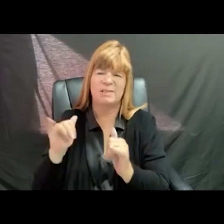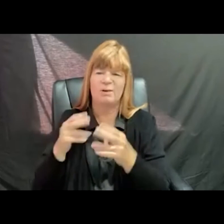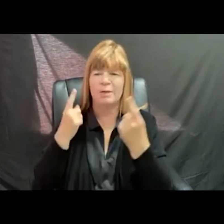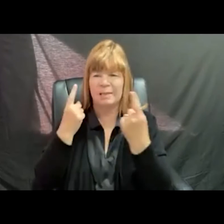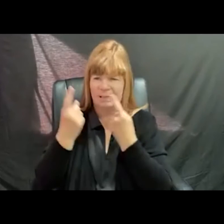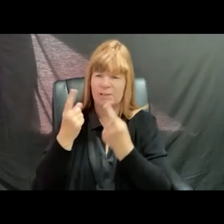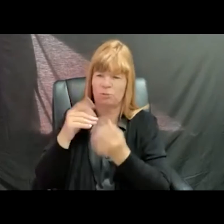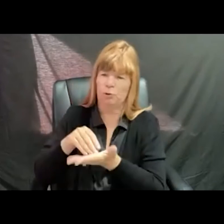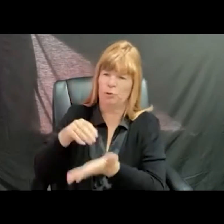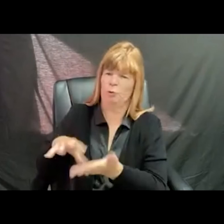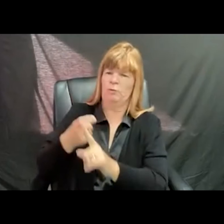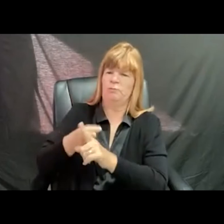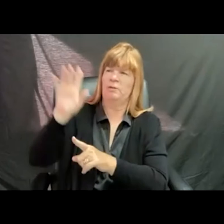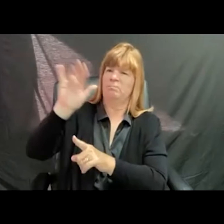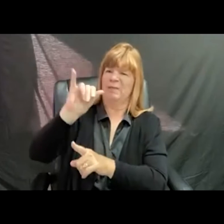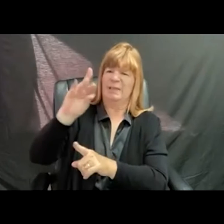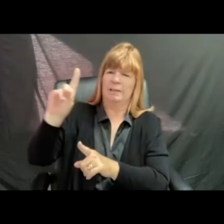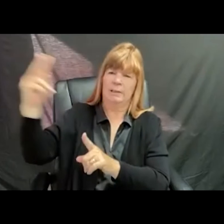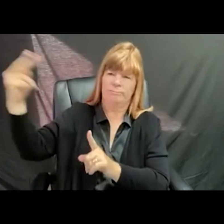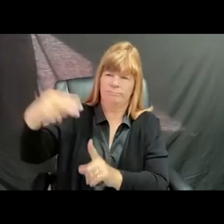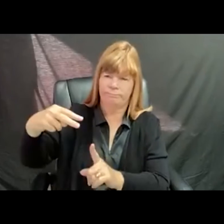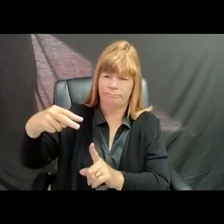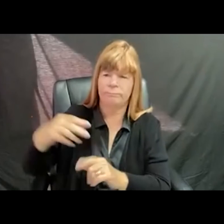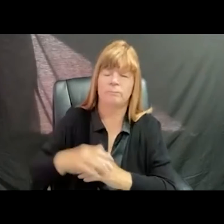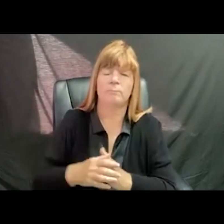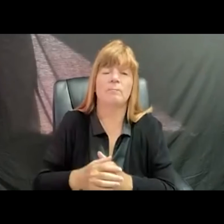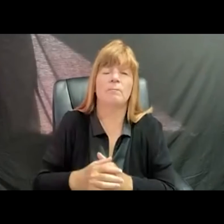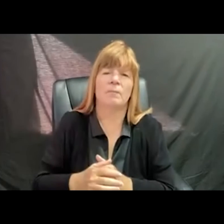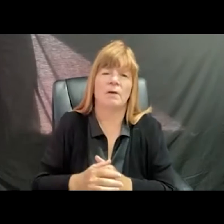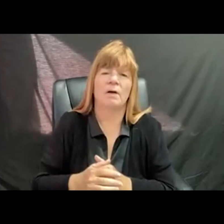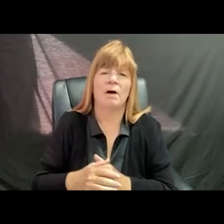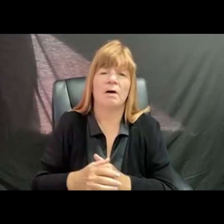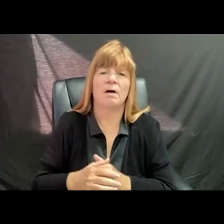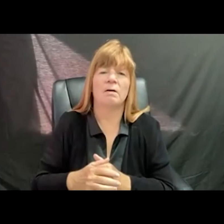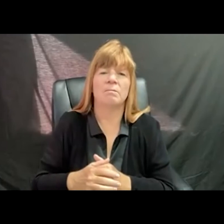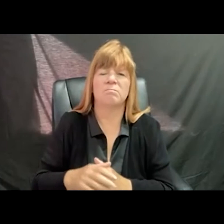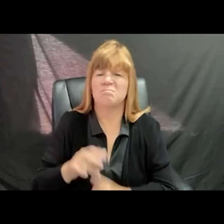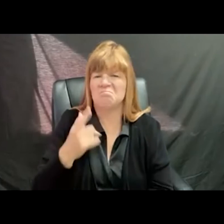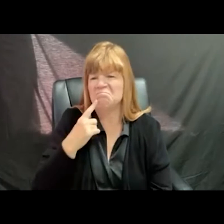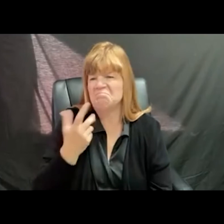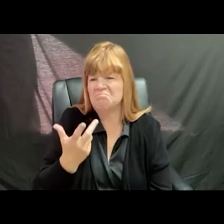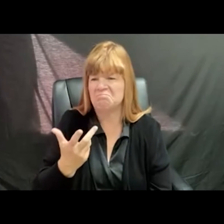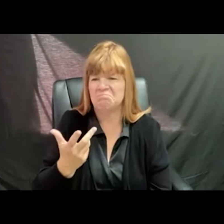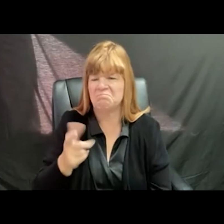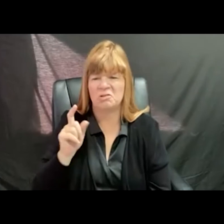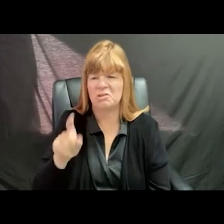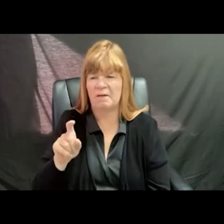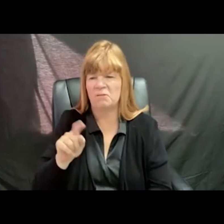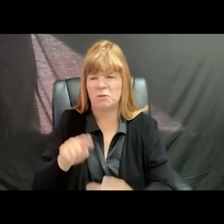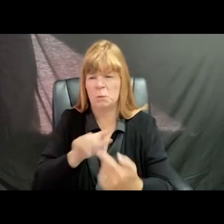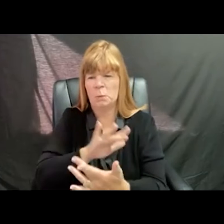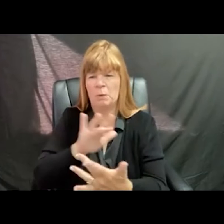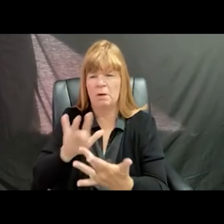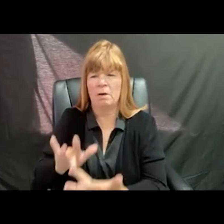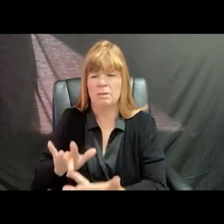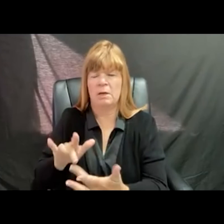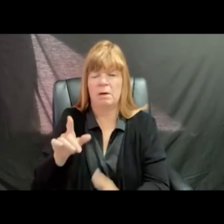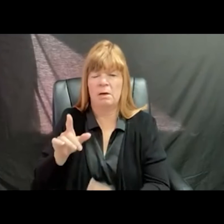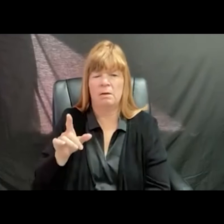the state of Indiana I think that would be a matter of just contacting pre-ETS